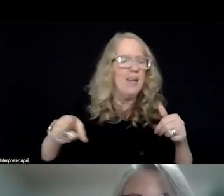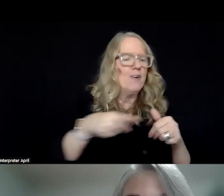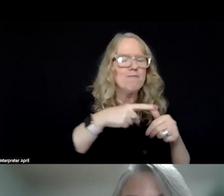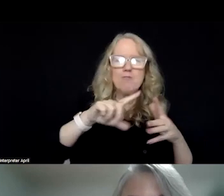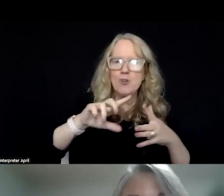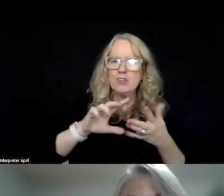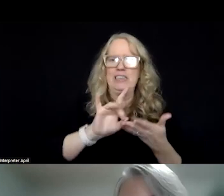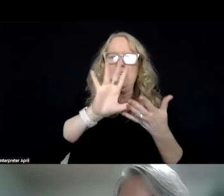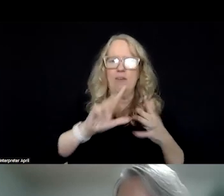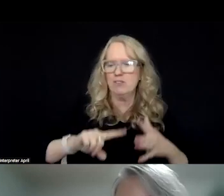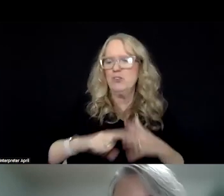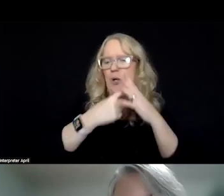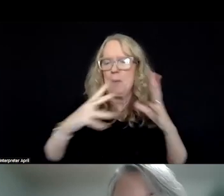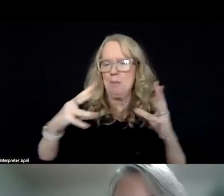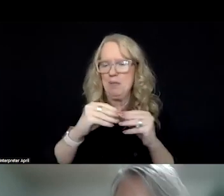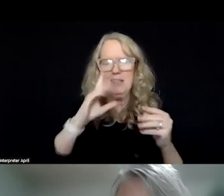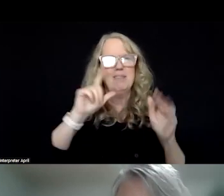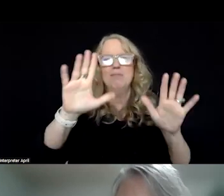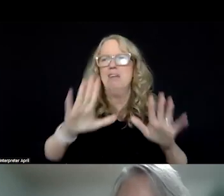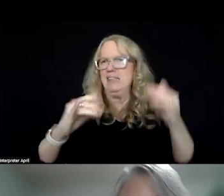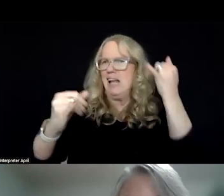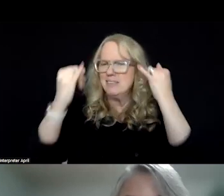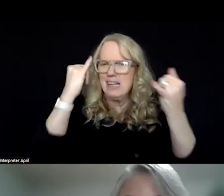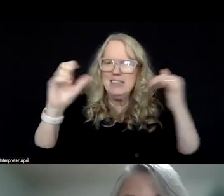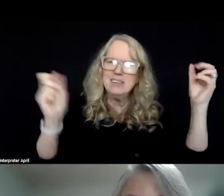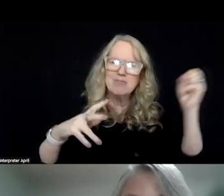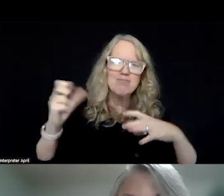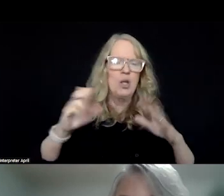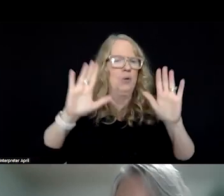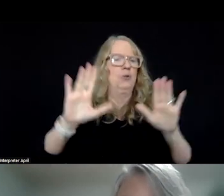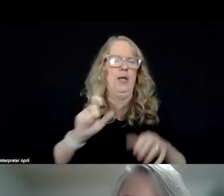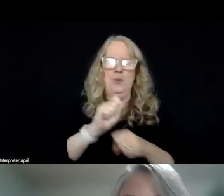STATES HAVE NAN FAN TASTIC IDEAS AND WE ARE EXCITED TO BRING BACK